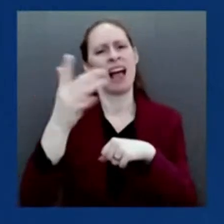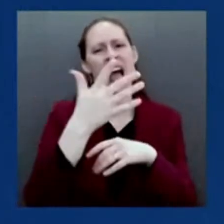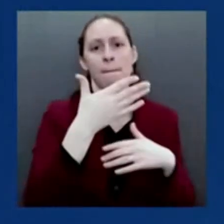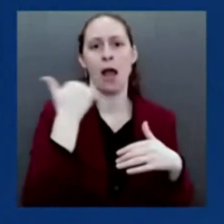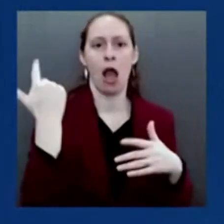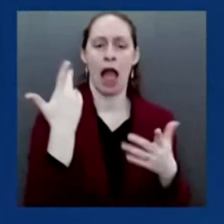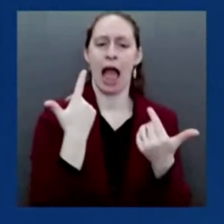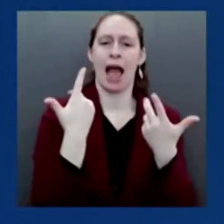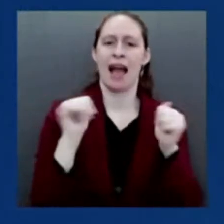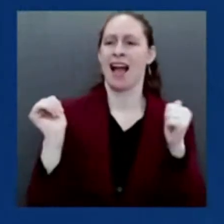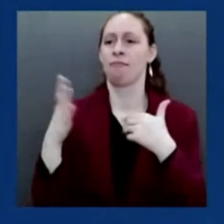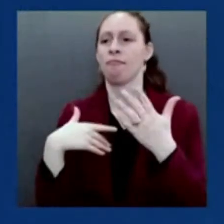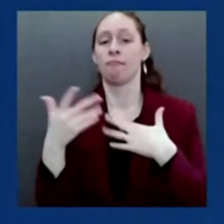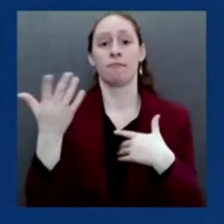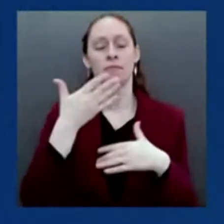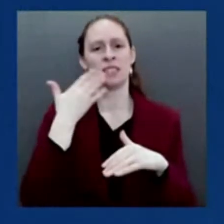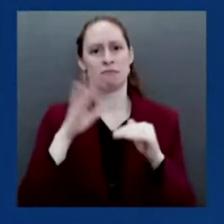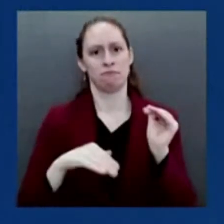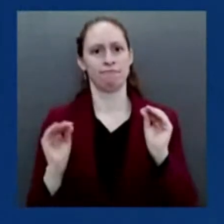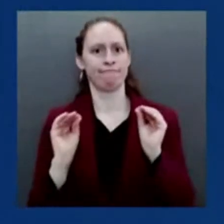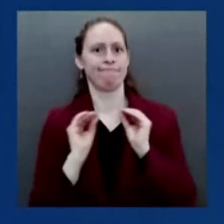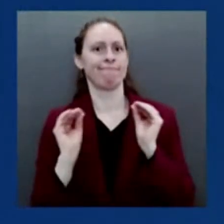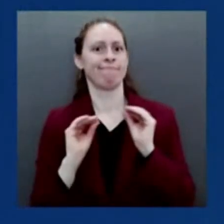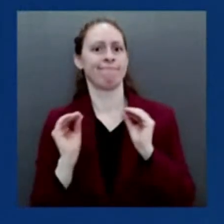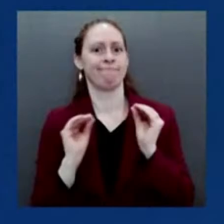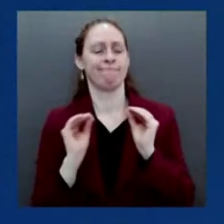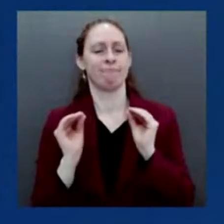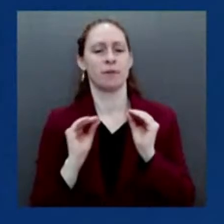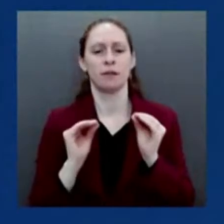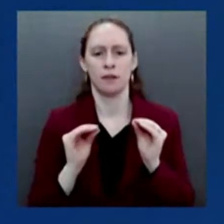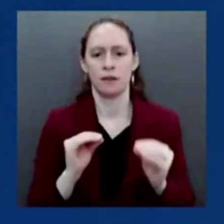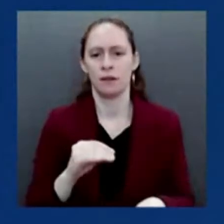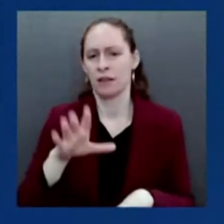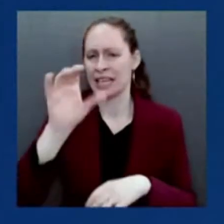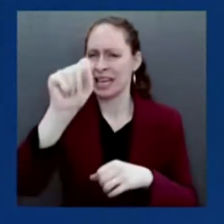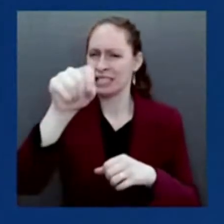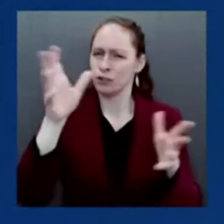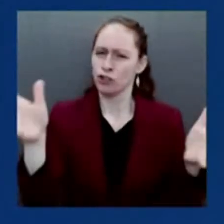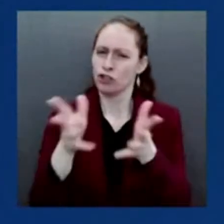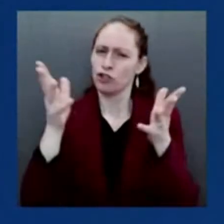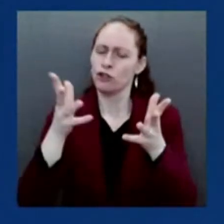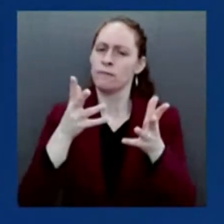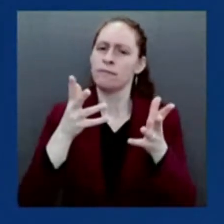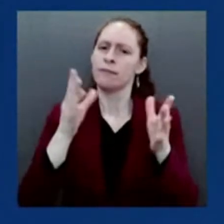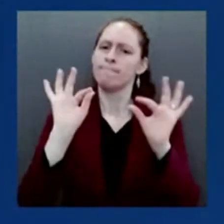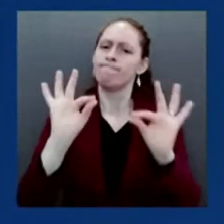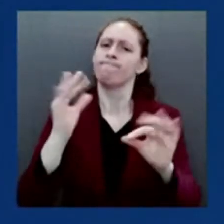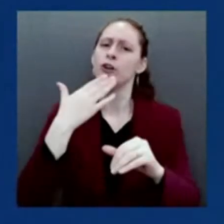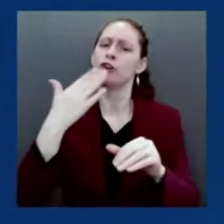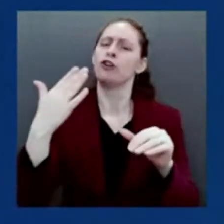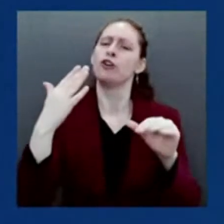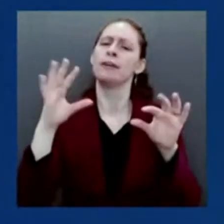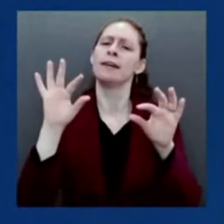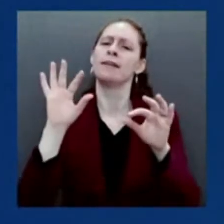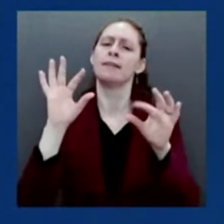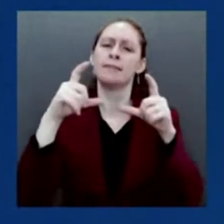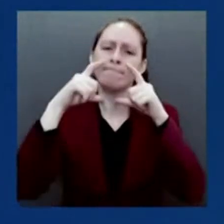DR. WILENSKY? THE CDC CONTINUES TO